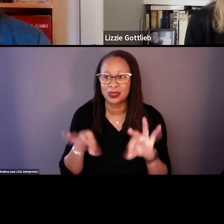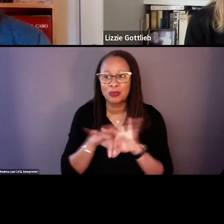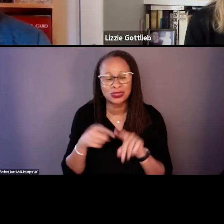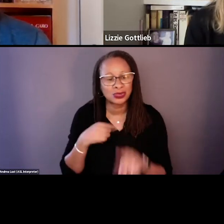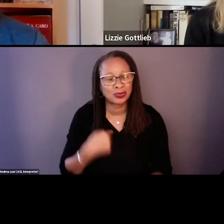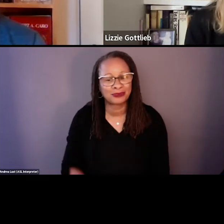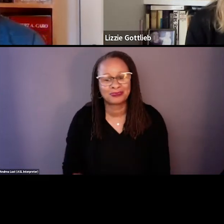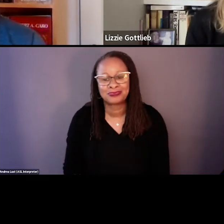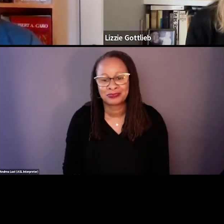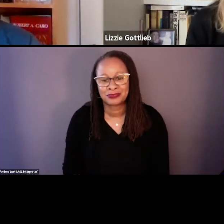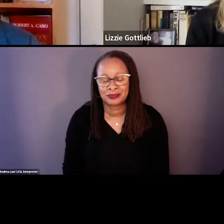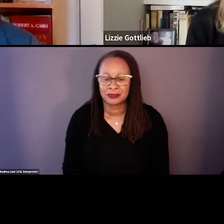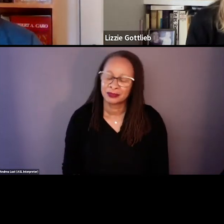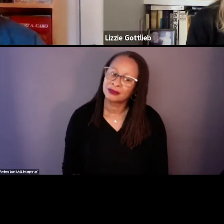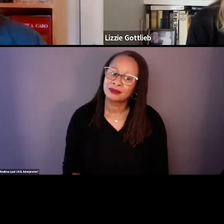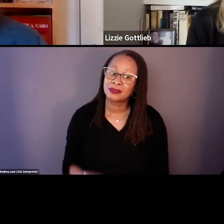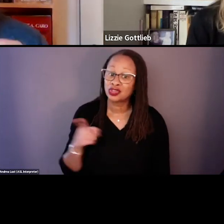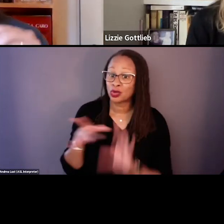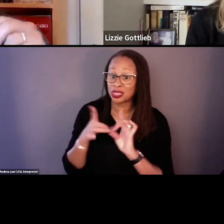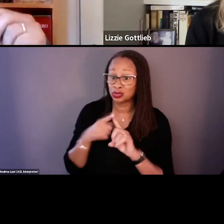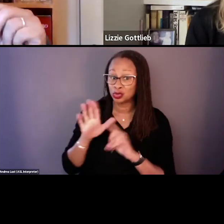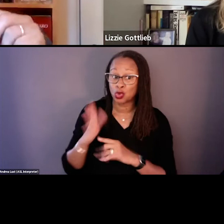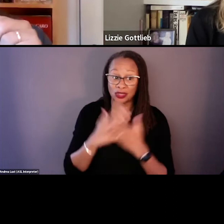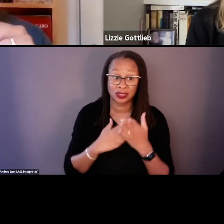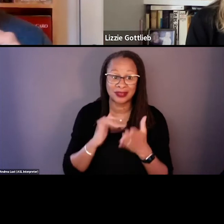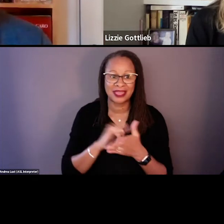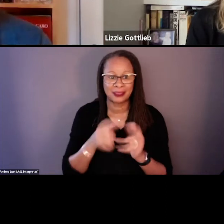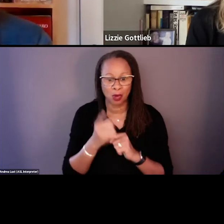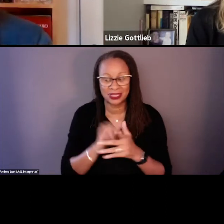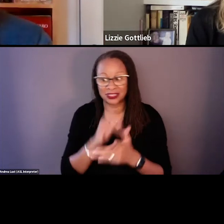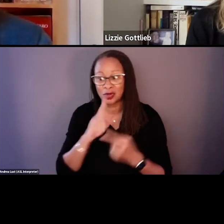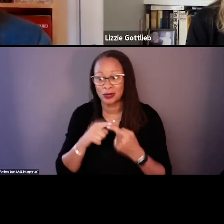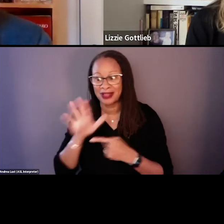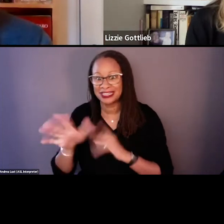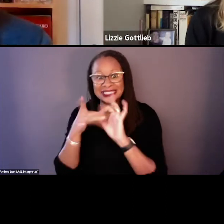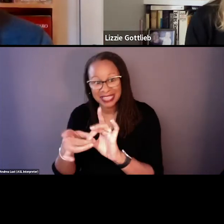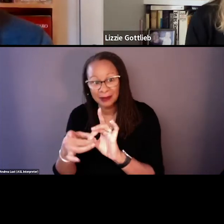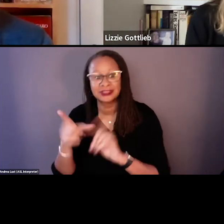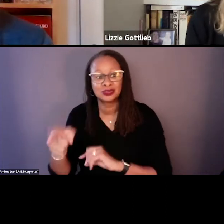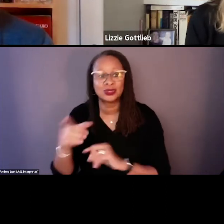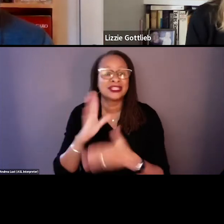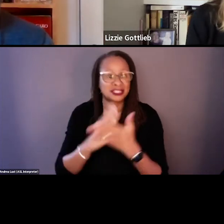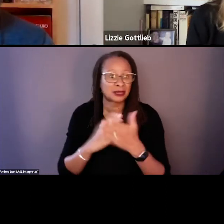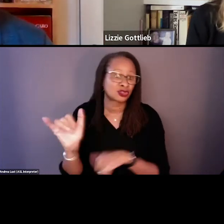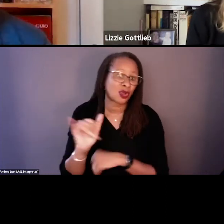Right, that- - Which really mattered to me. That thing where you're connecting to your subject at the moment that he's telling you that he connected to his sub-